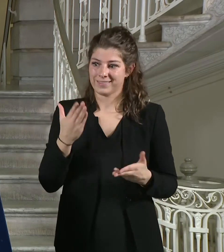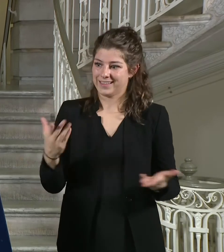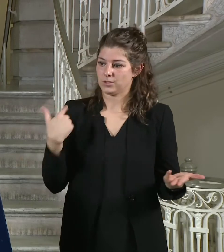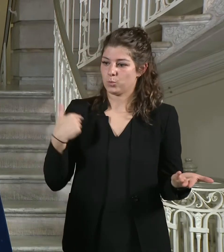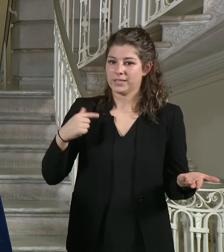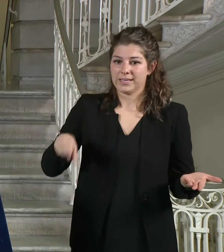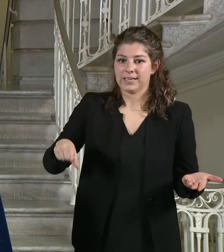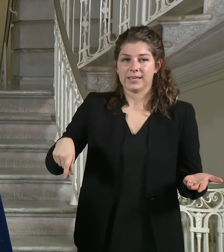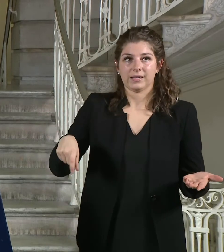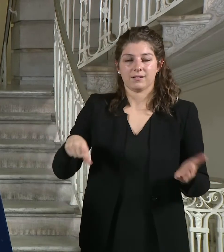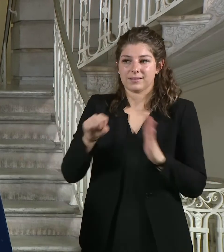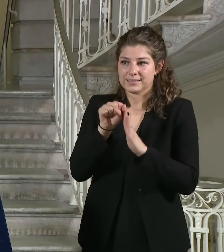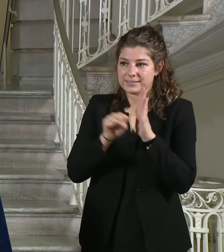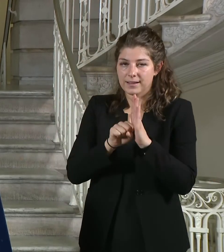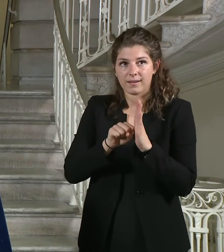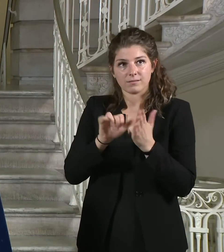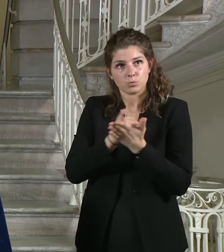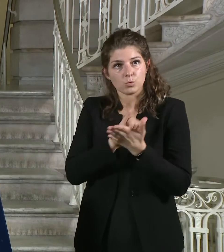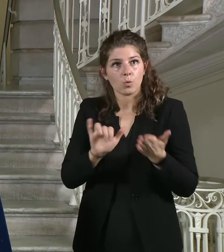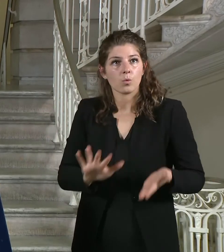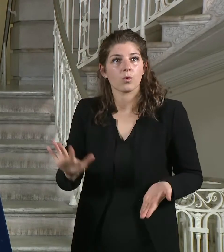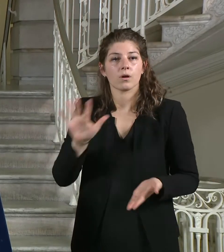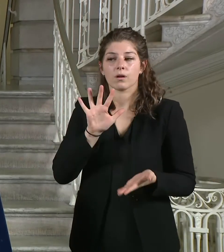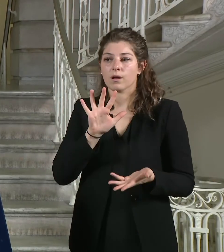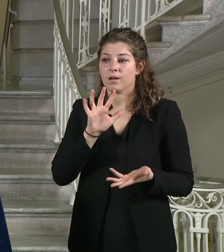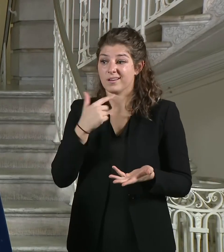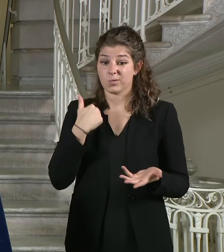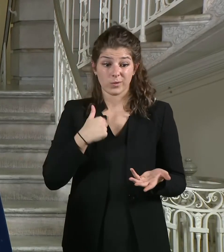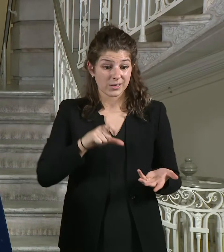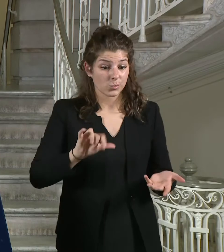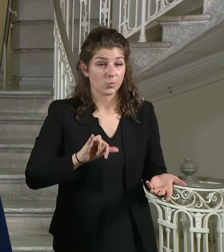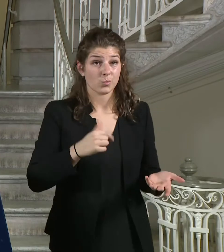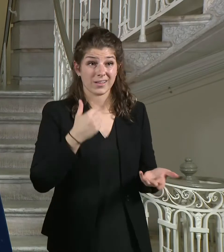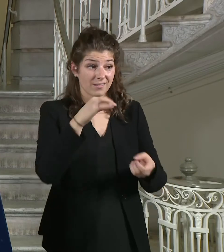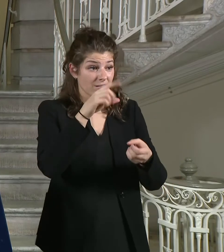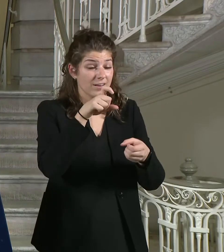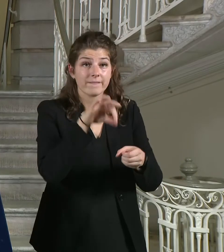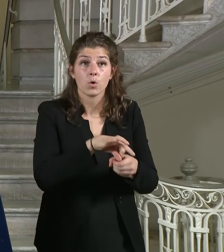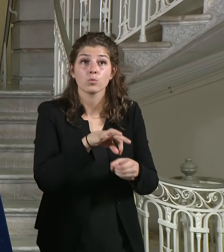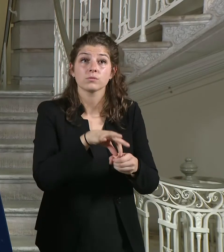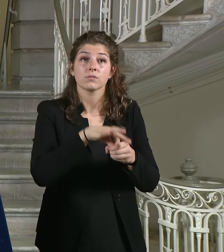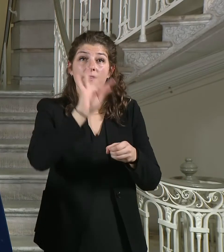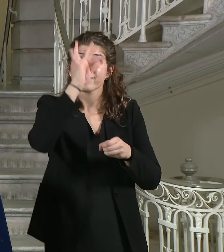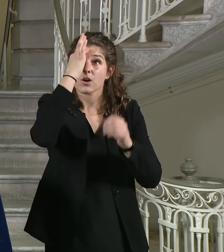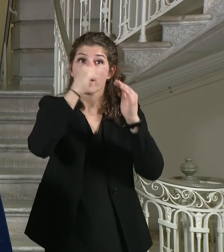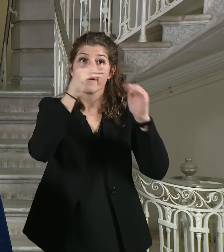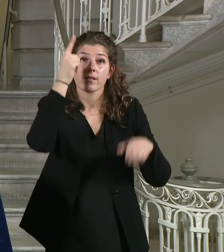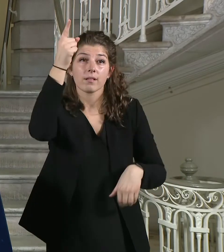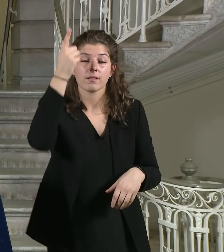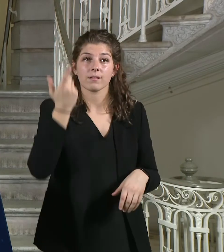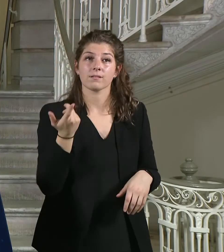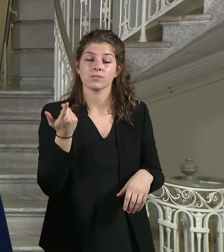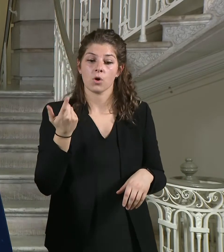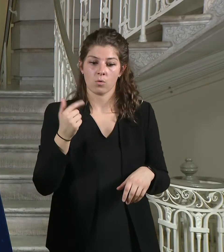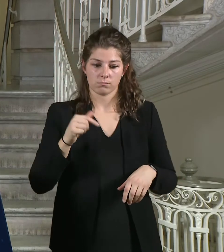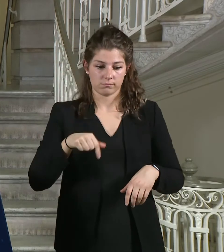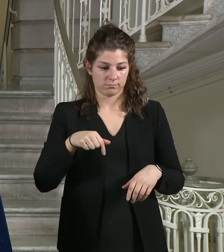PERSON THAT REPRESENTS -- IN THE CITY AND EVEN